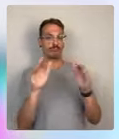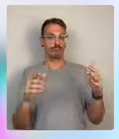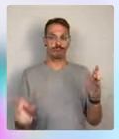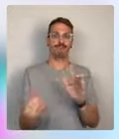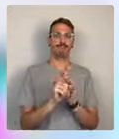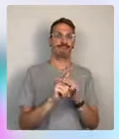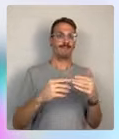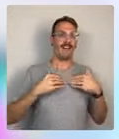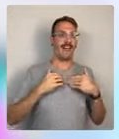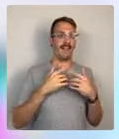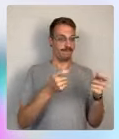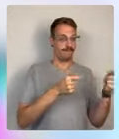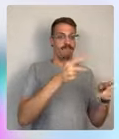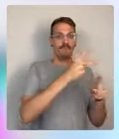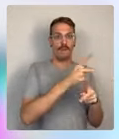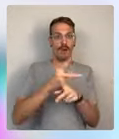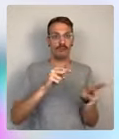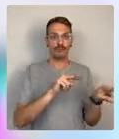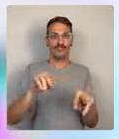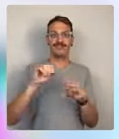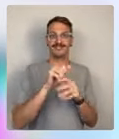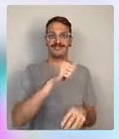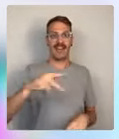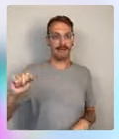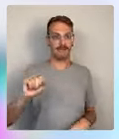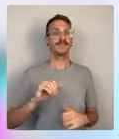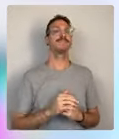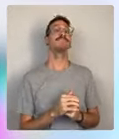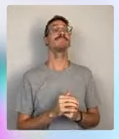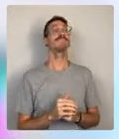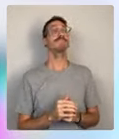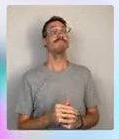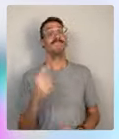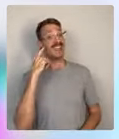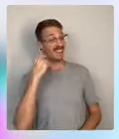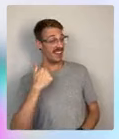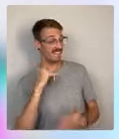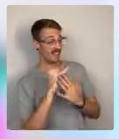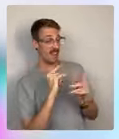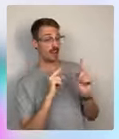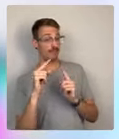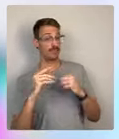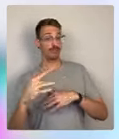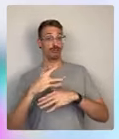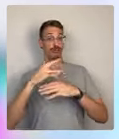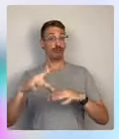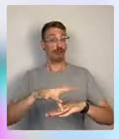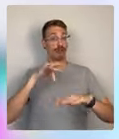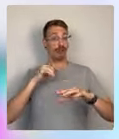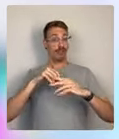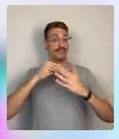and how to introduce moderation to their applications? I think having the conversation early is what we've found,